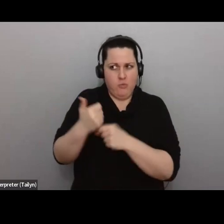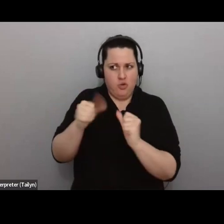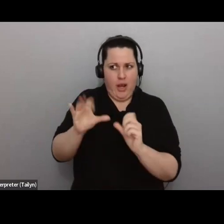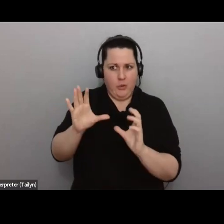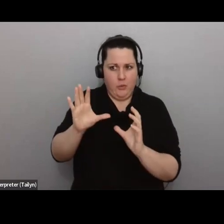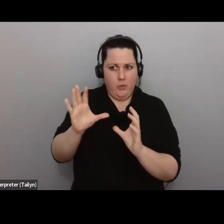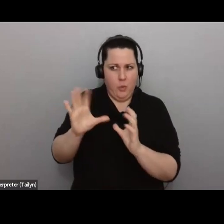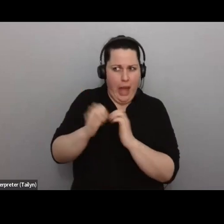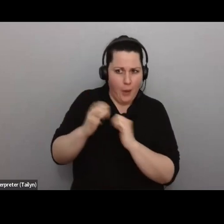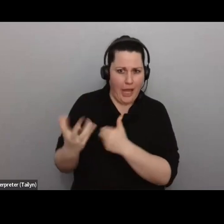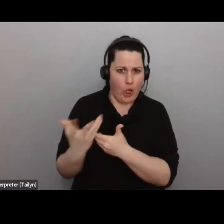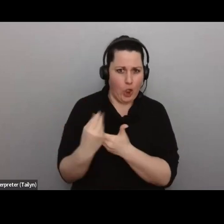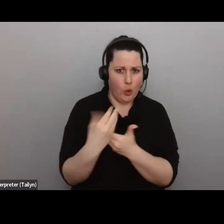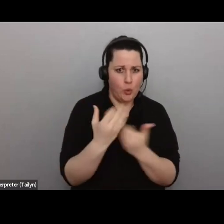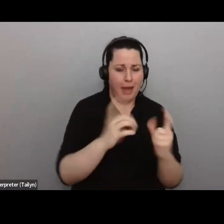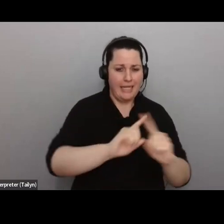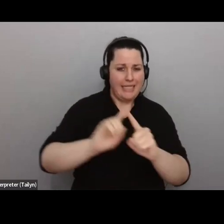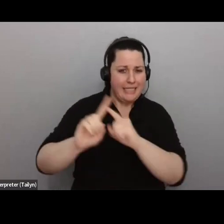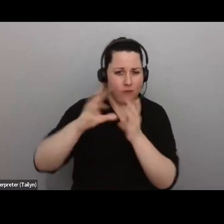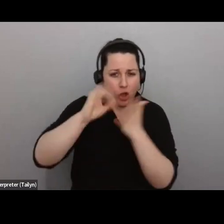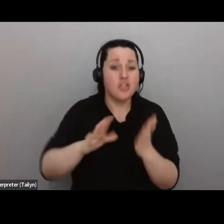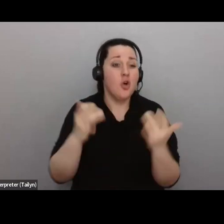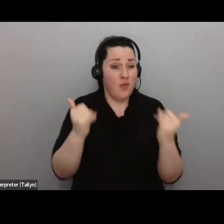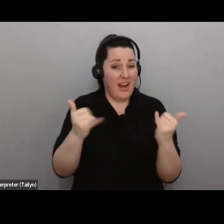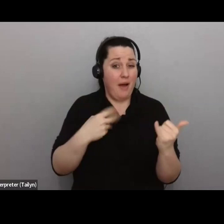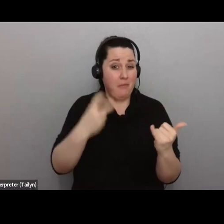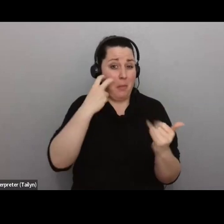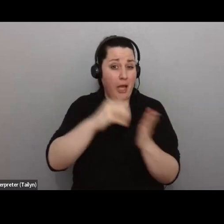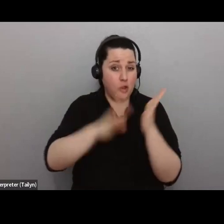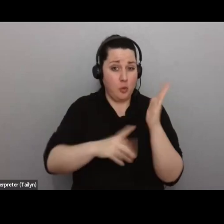Colleen: all types of learners. I have a blind student currently for the first time, and that's been